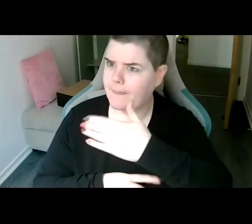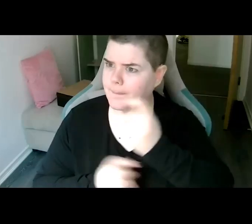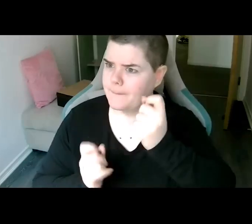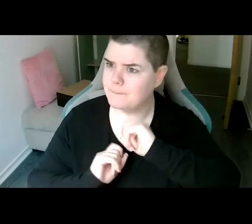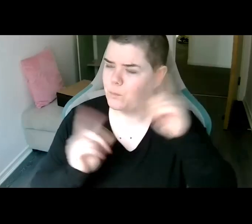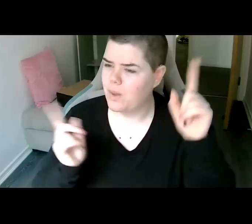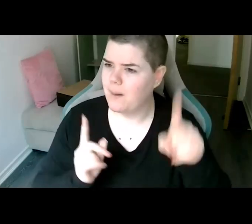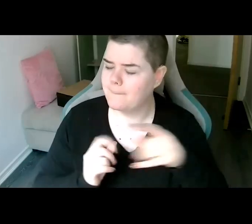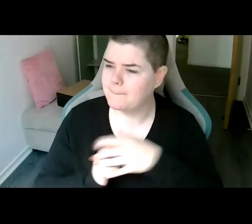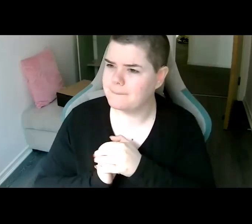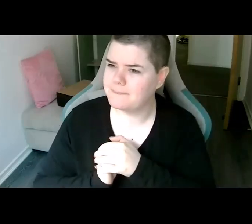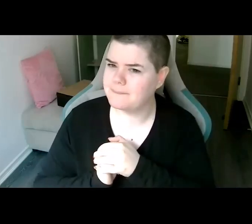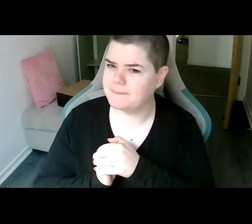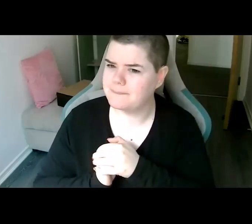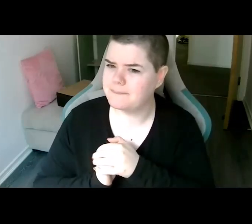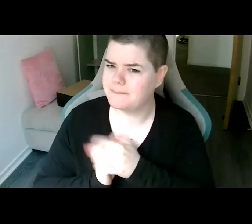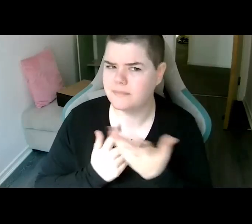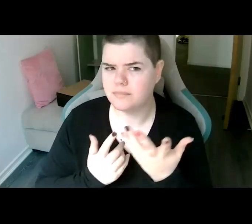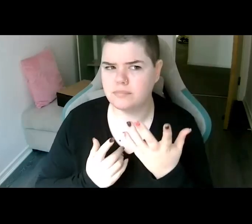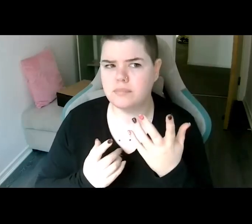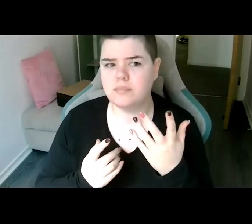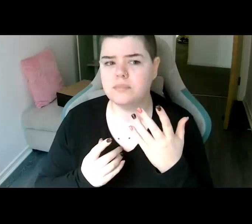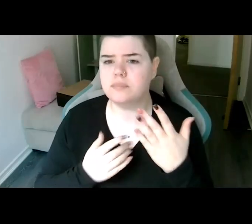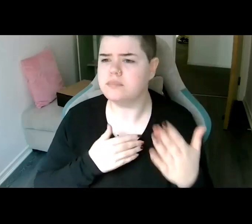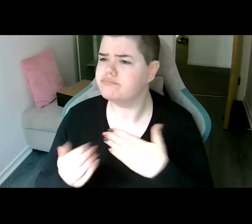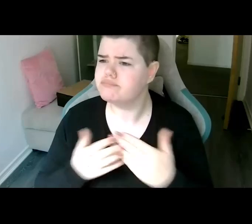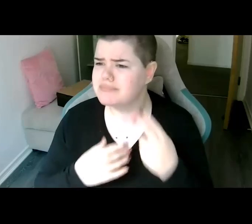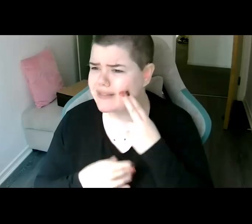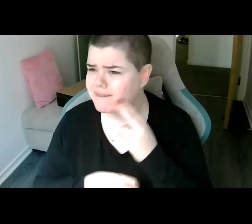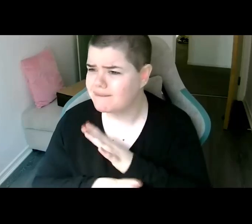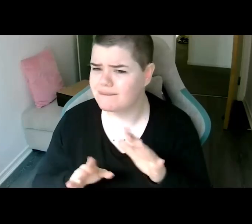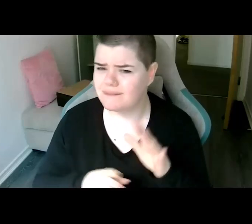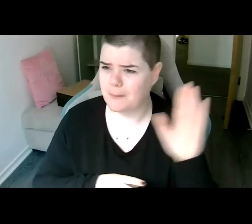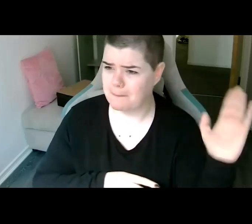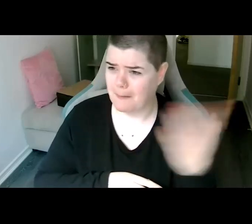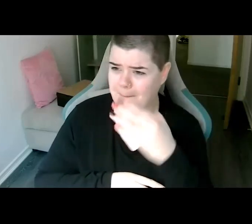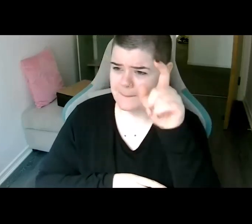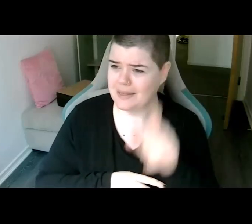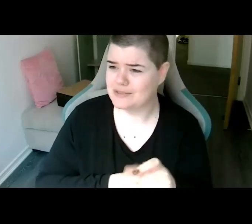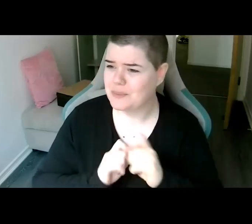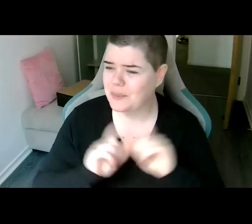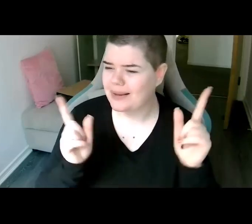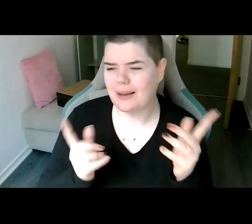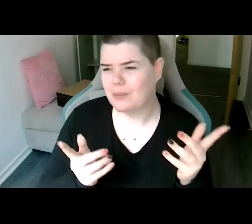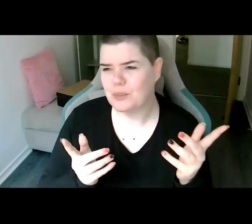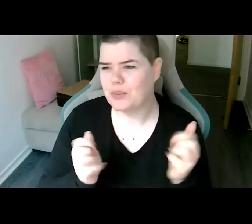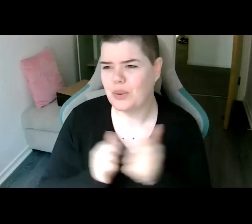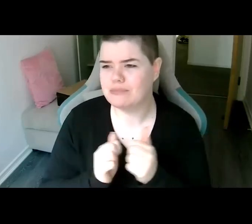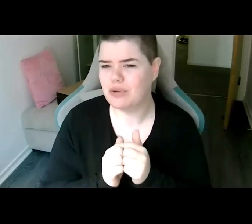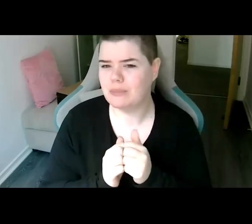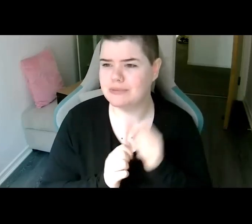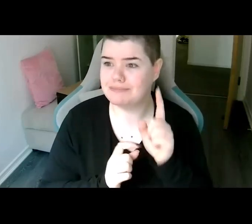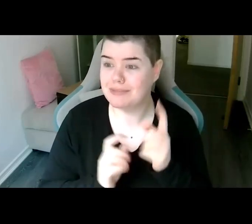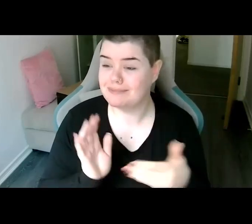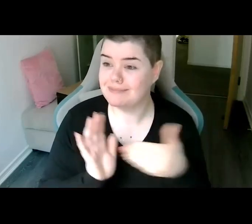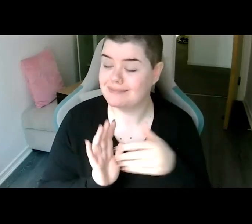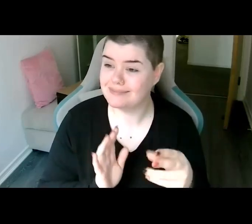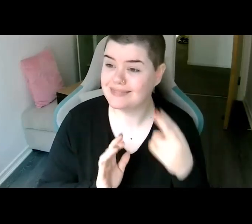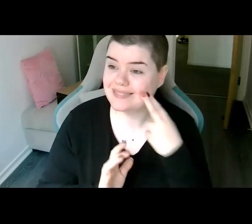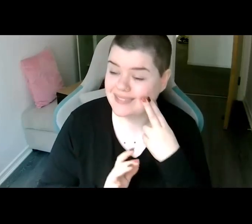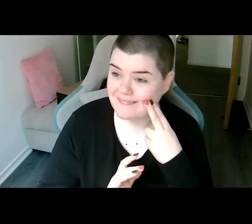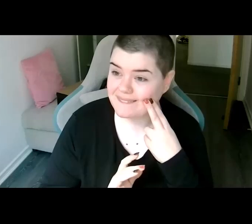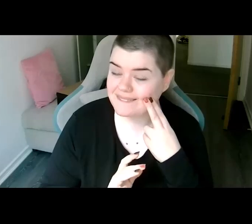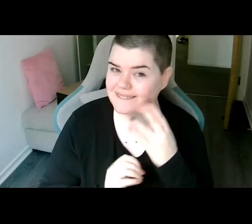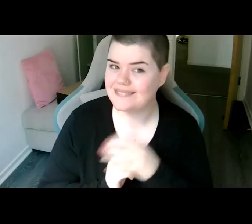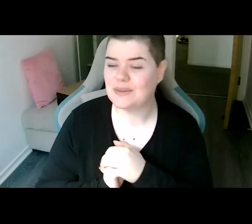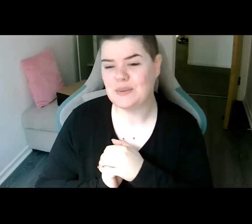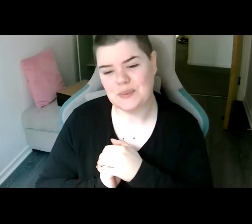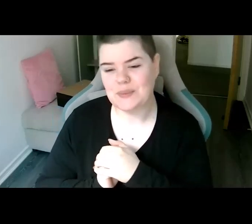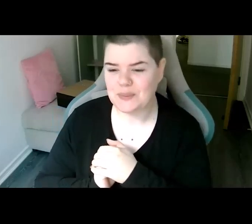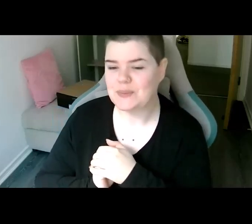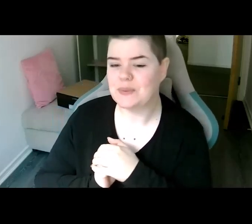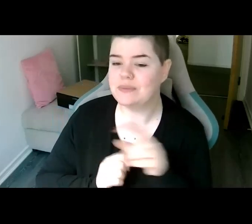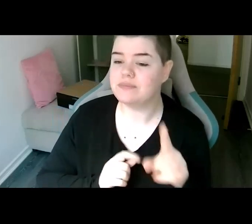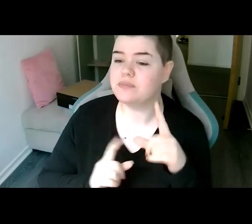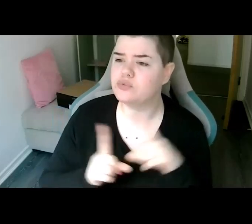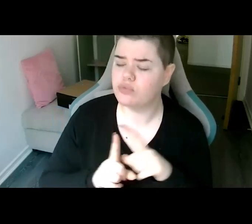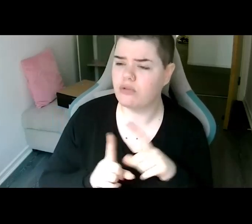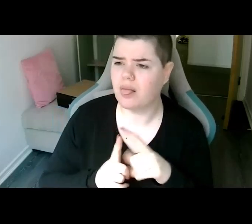She slapped her to wake her up, and I feel it kind of doesn't matter if you're deaf or hearing, I feel getting slapped in the face, to wake to get woken up